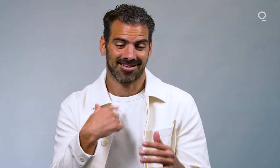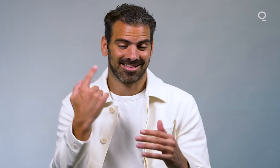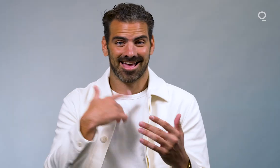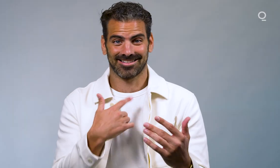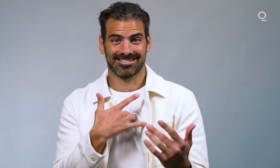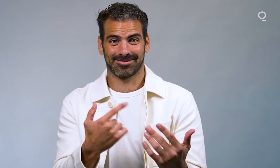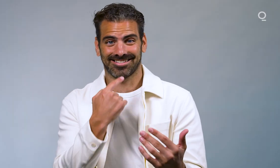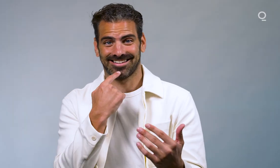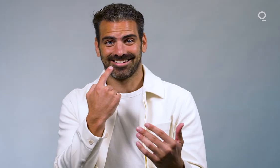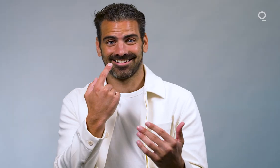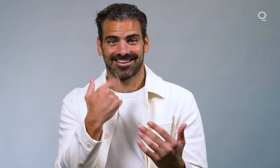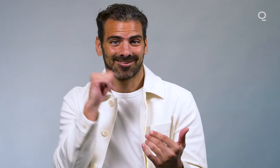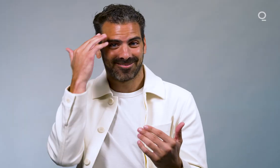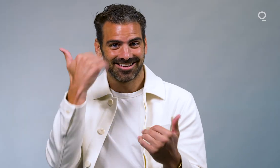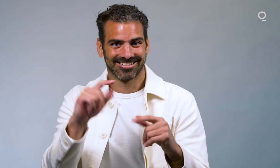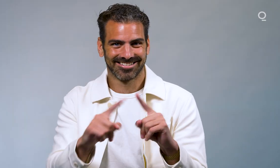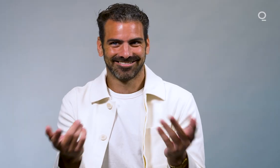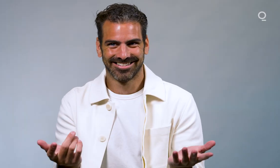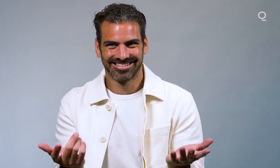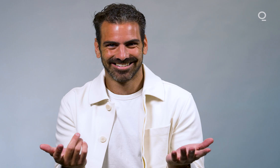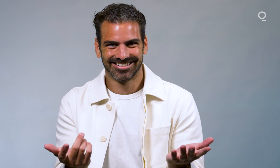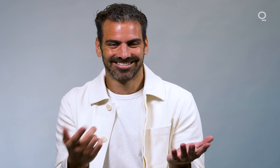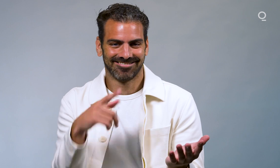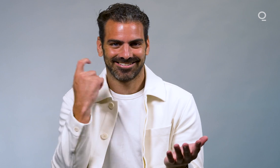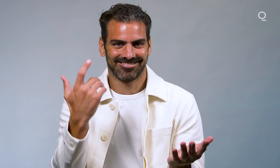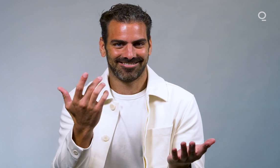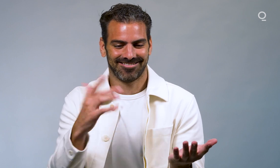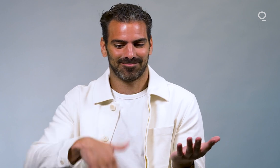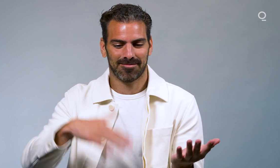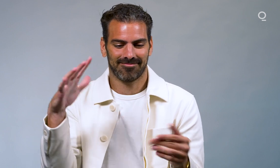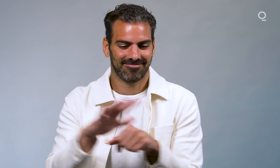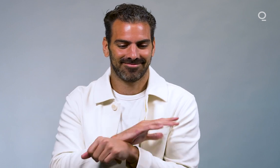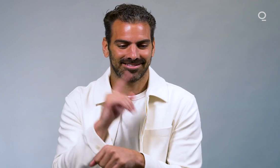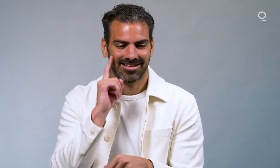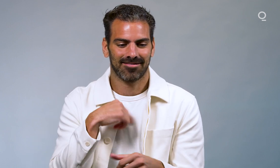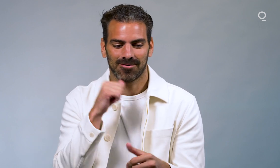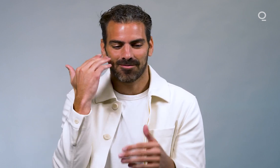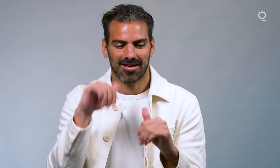I typically tell people, "I truly don't know any different much like you," right. I grew up entirely deaf.